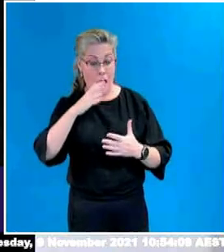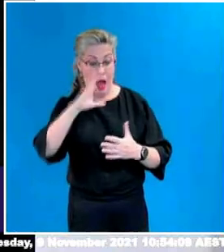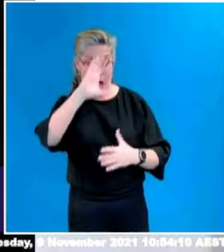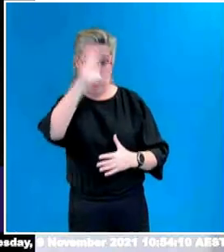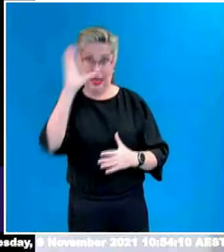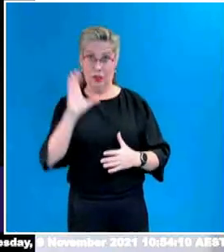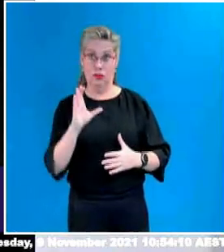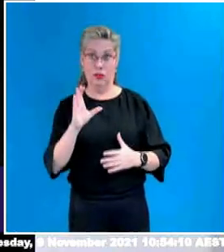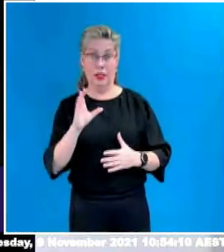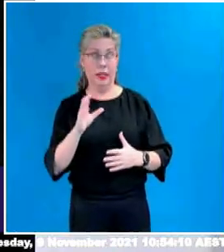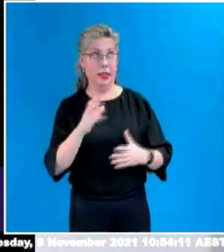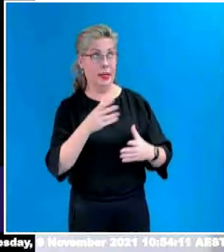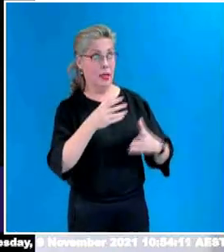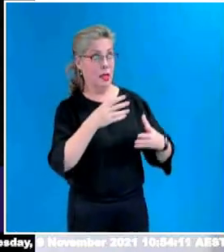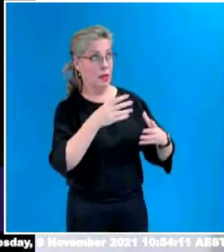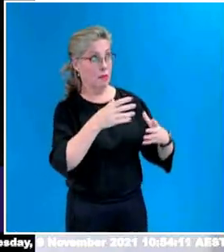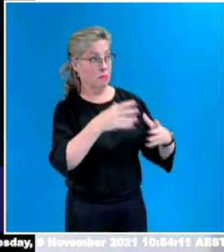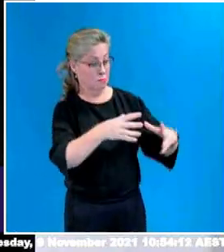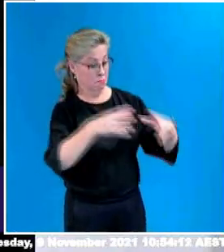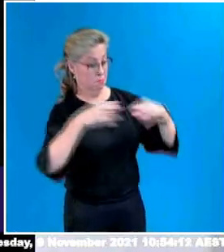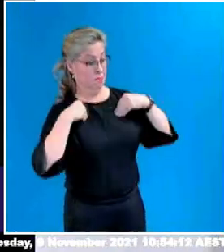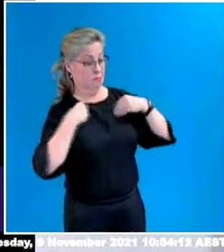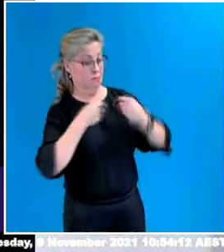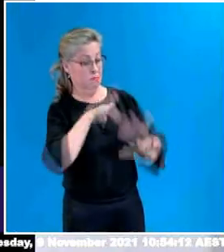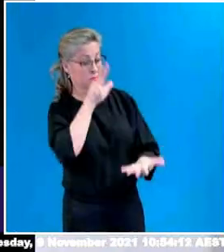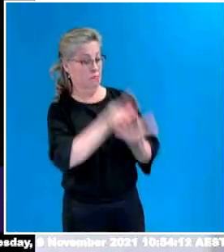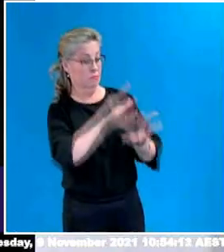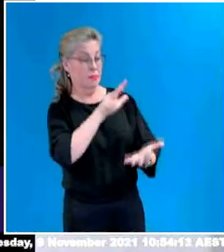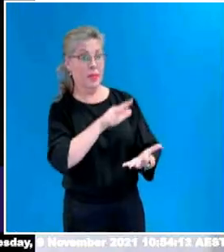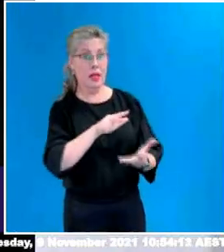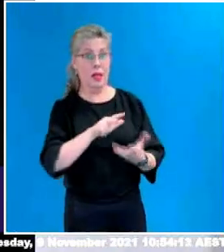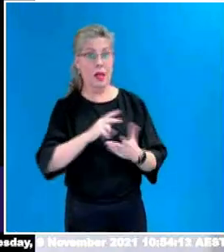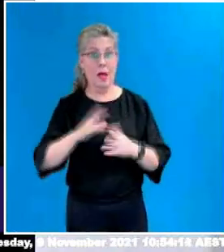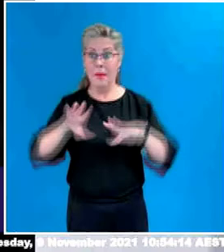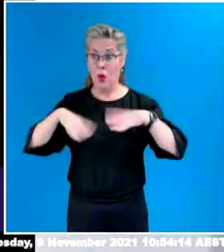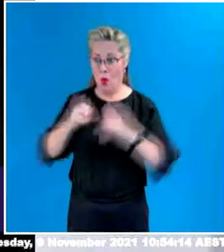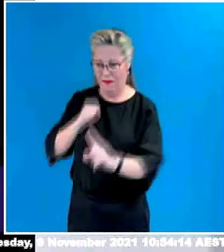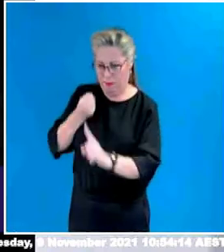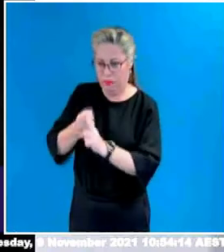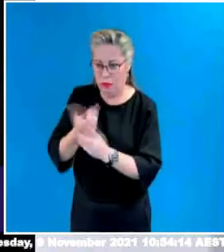on businesses or corporations? That is correct.